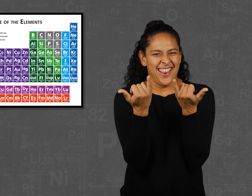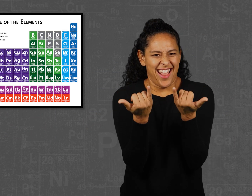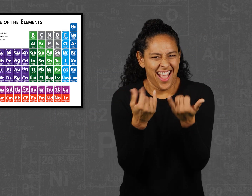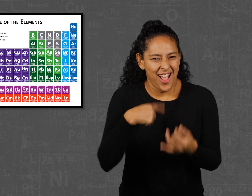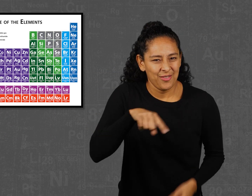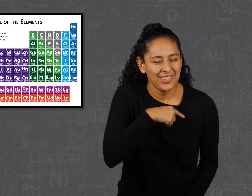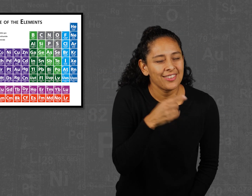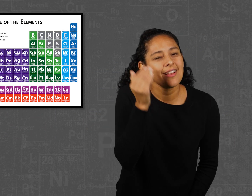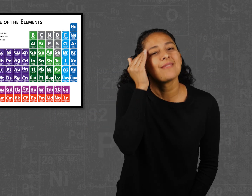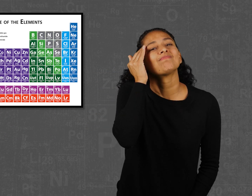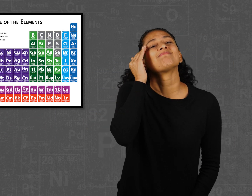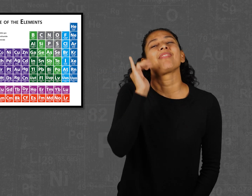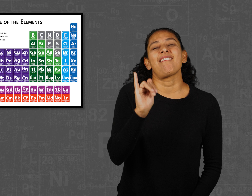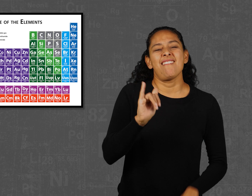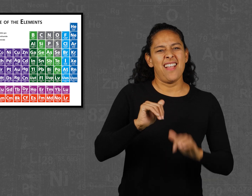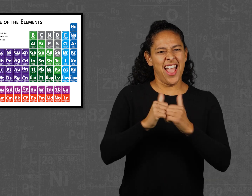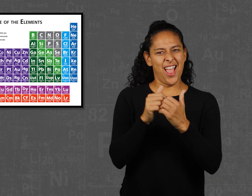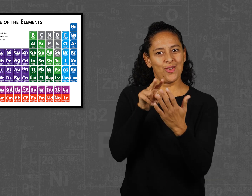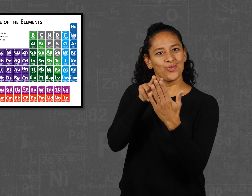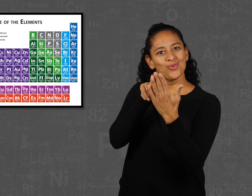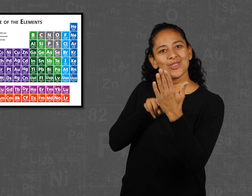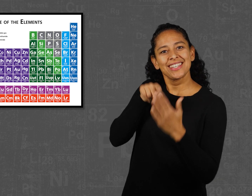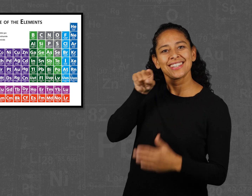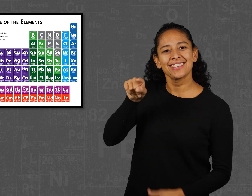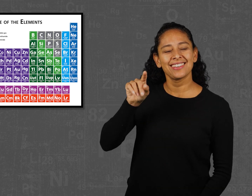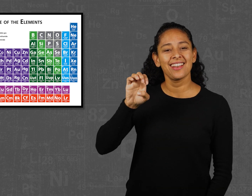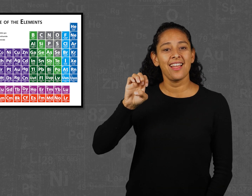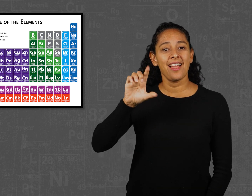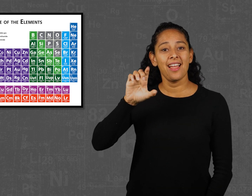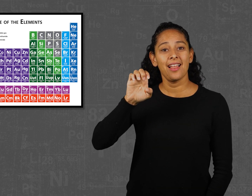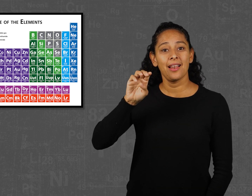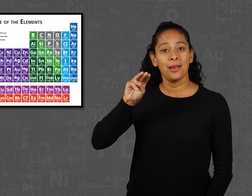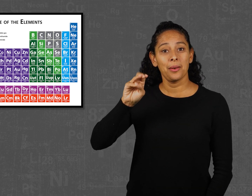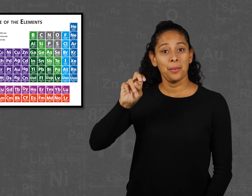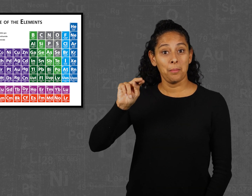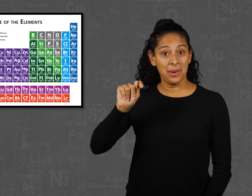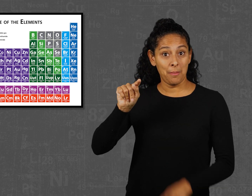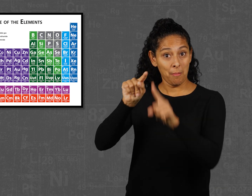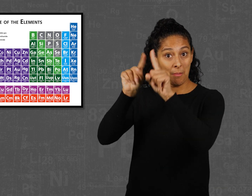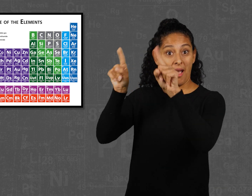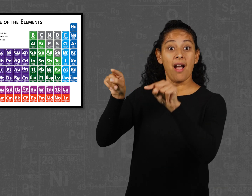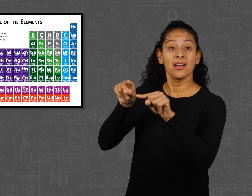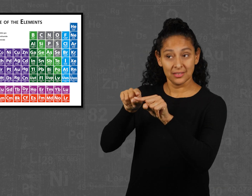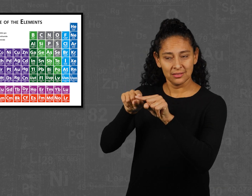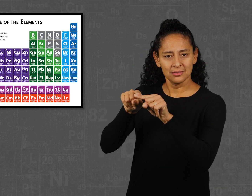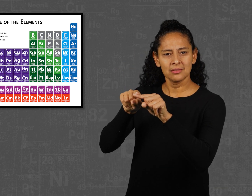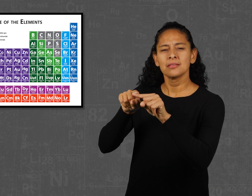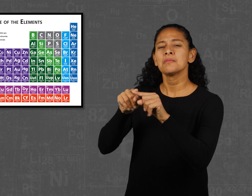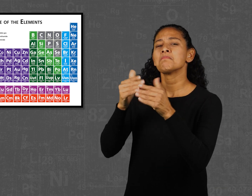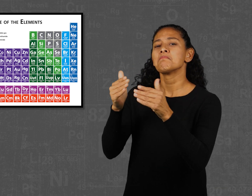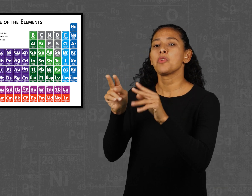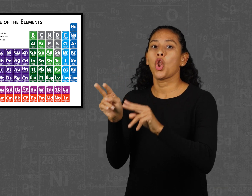Now that we know how to read the element boxes,